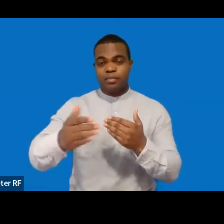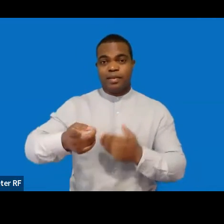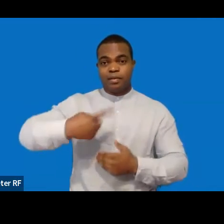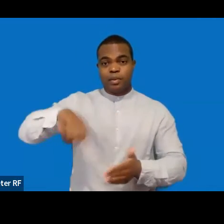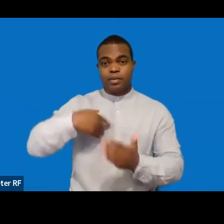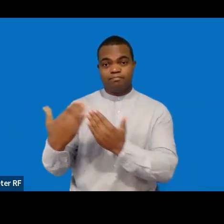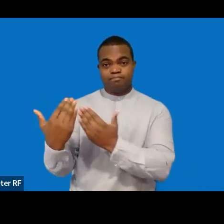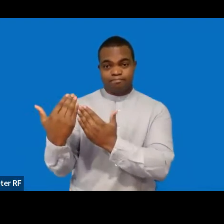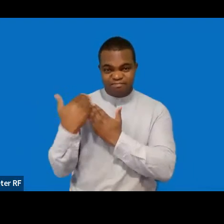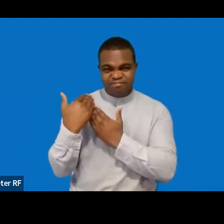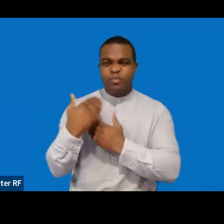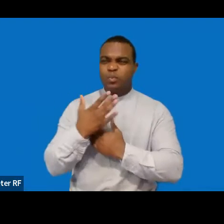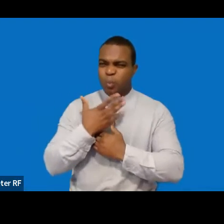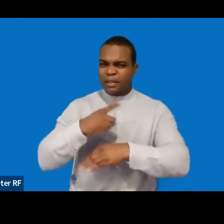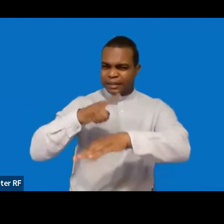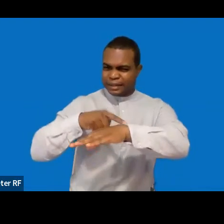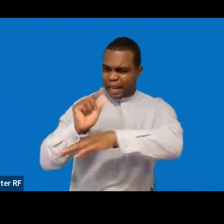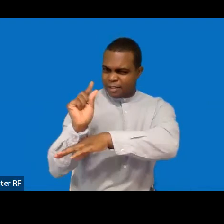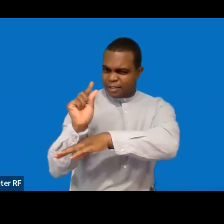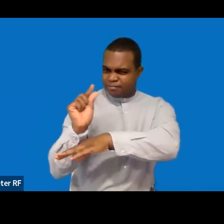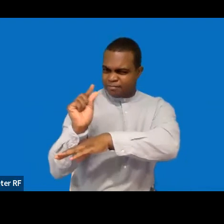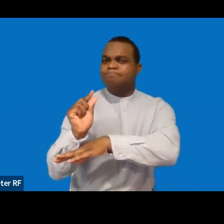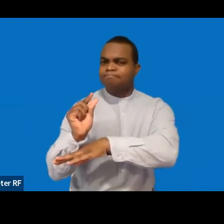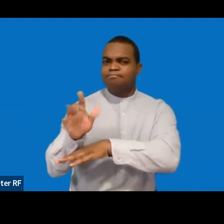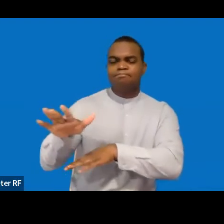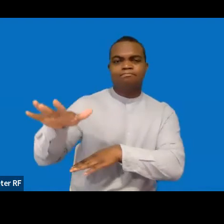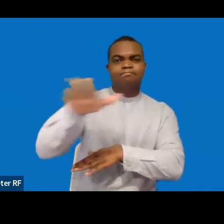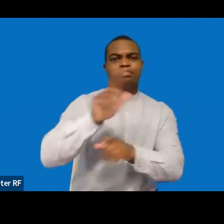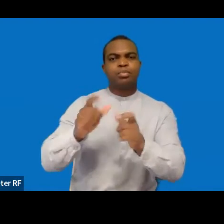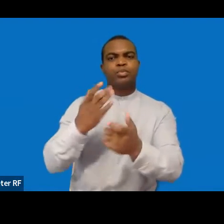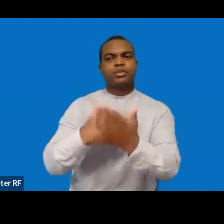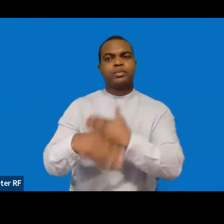the European Commission released it and this will remain so until the end.